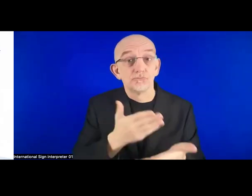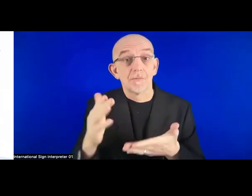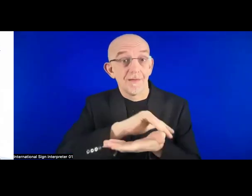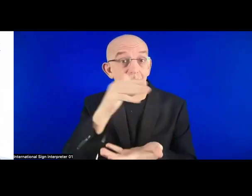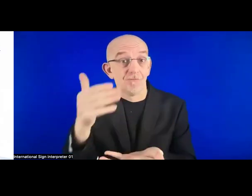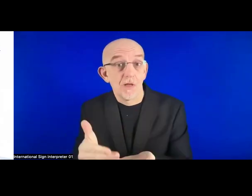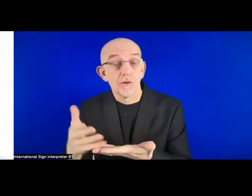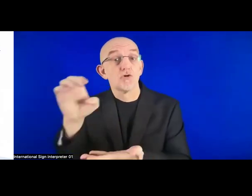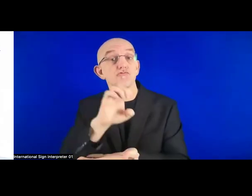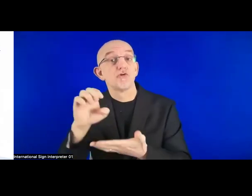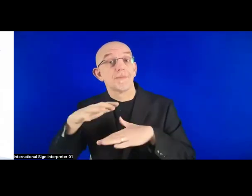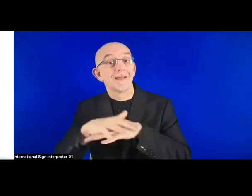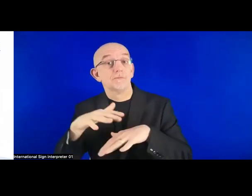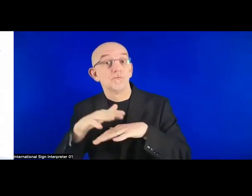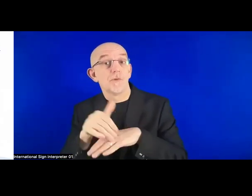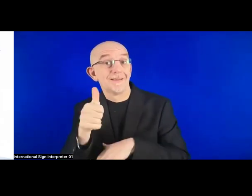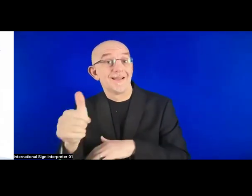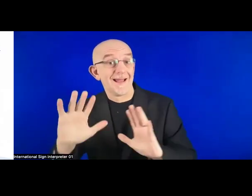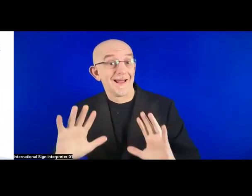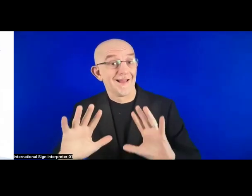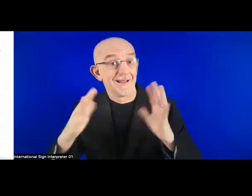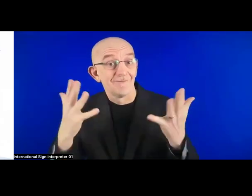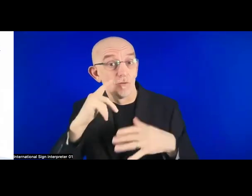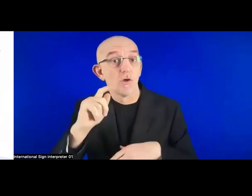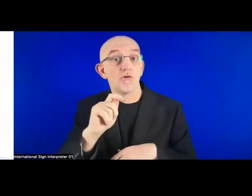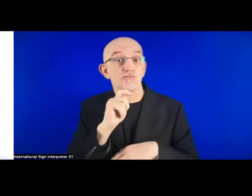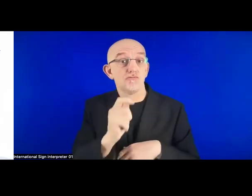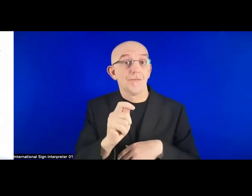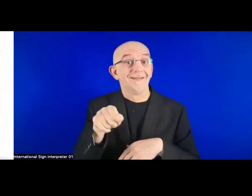of opportunities to our post doctoral fellows to take the knowledge they're gaining